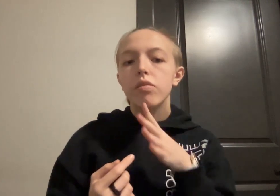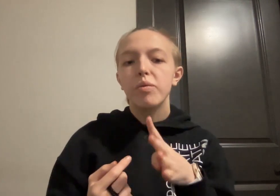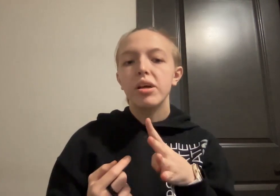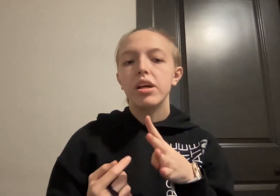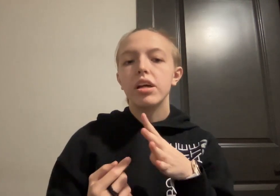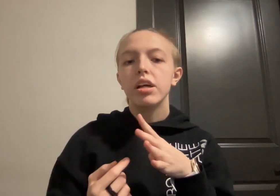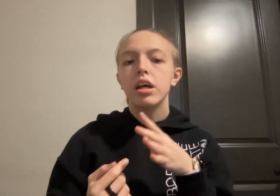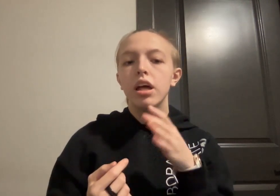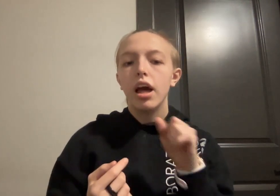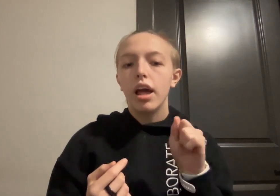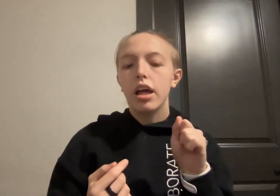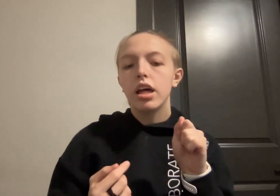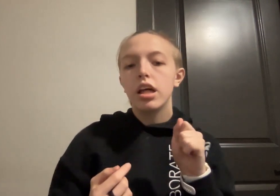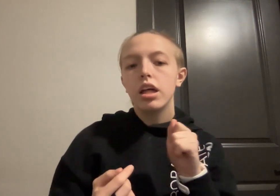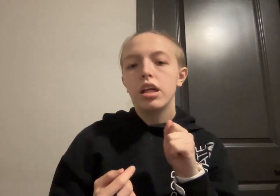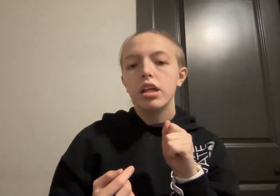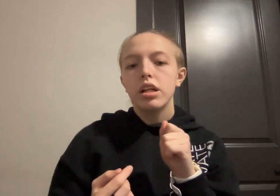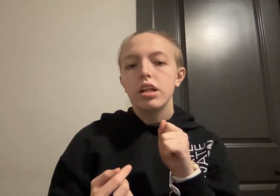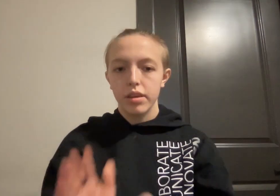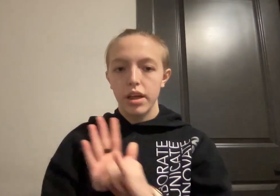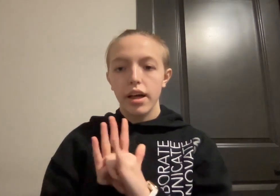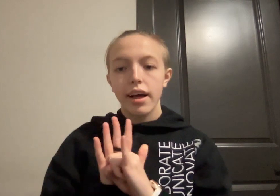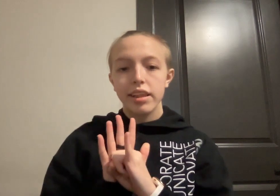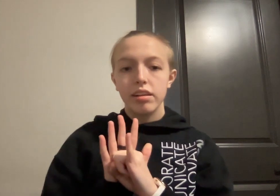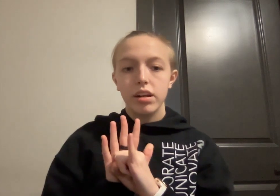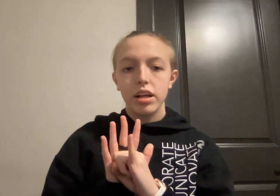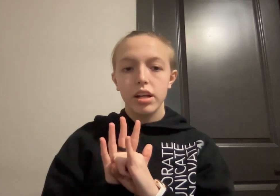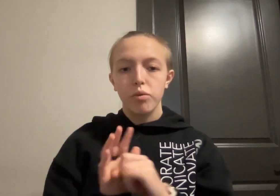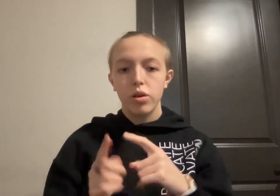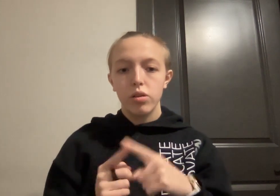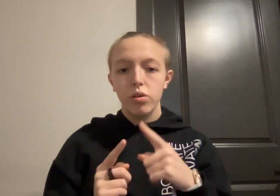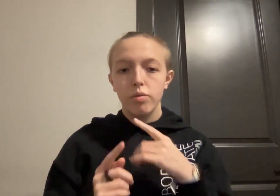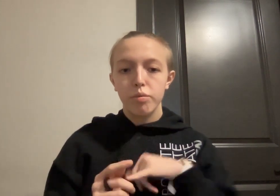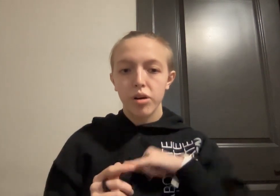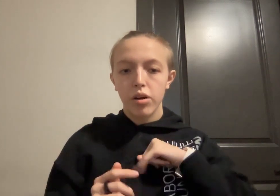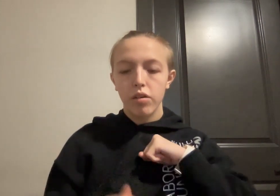Being a a identity one to be proud of.